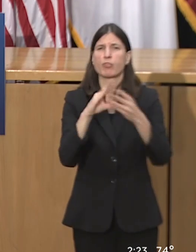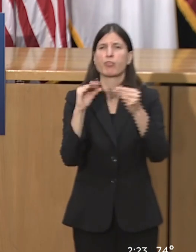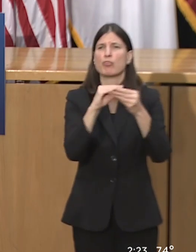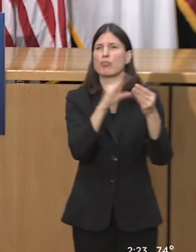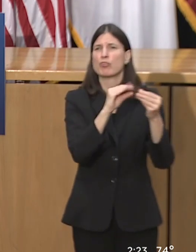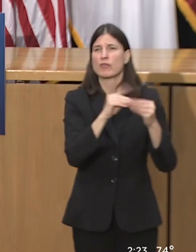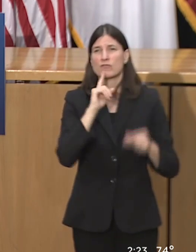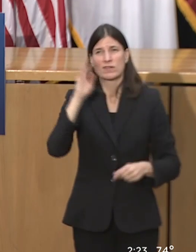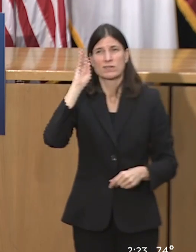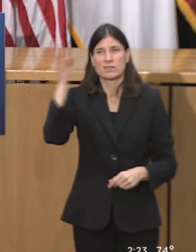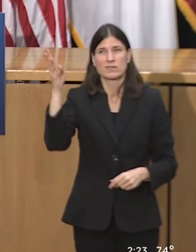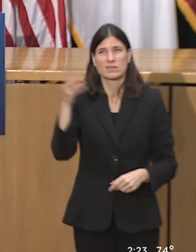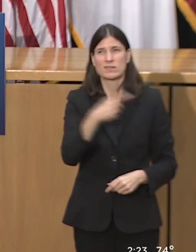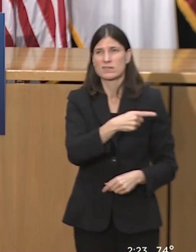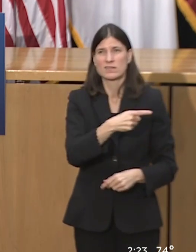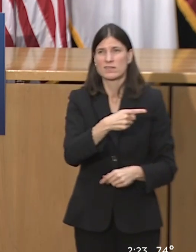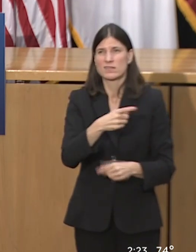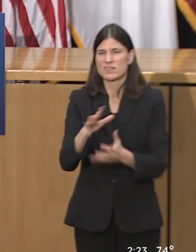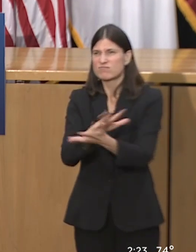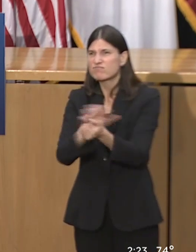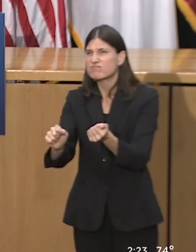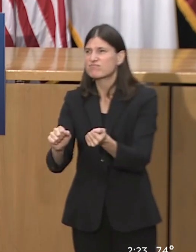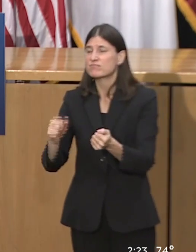SUPPORTED BY ANY OF THE FACTS.